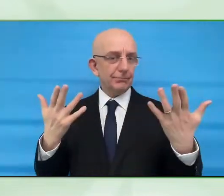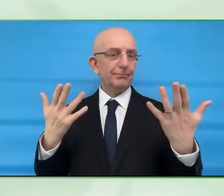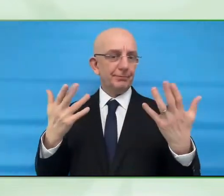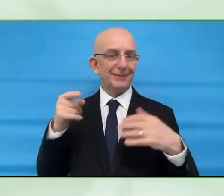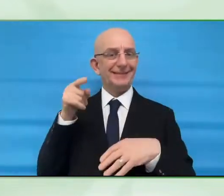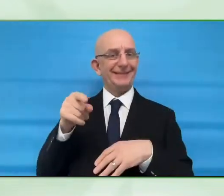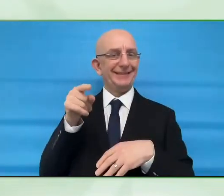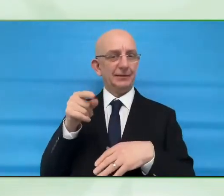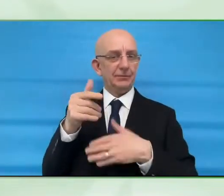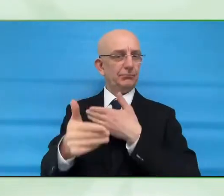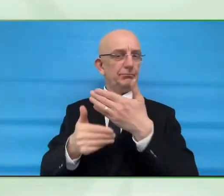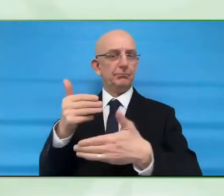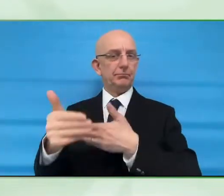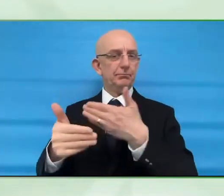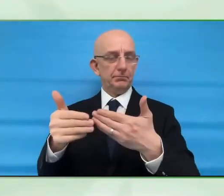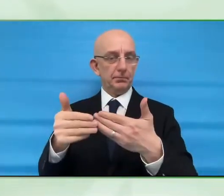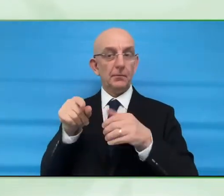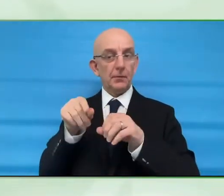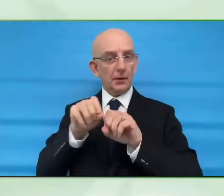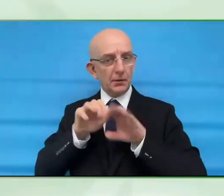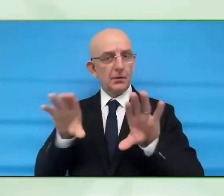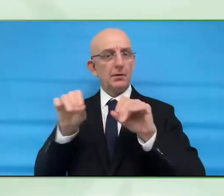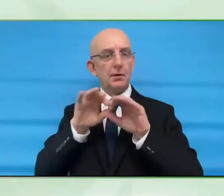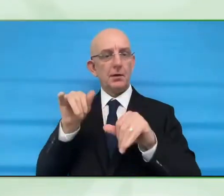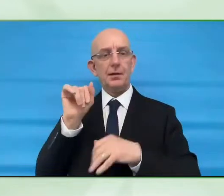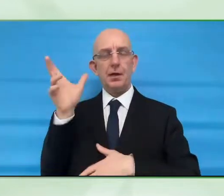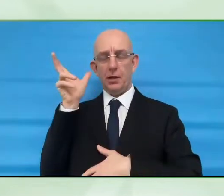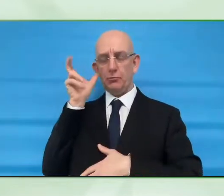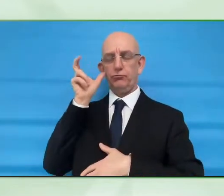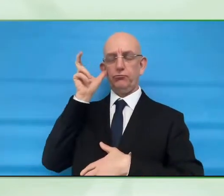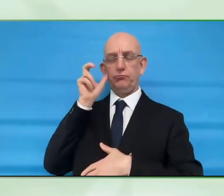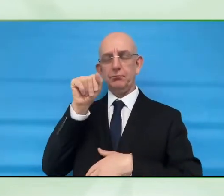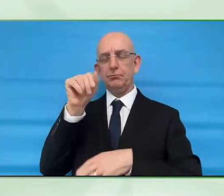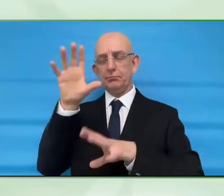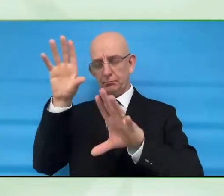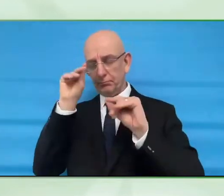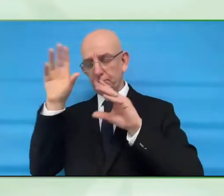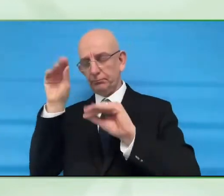and understanding their learning needs.